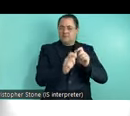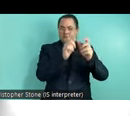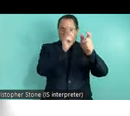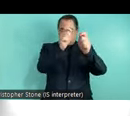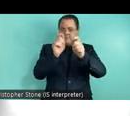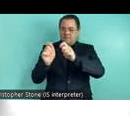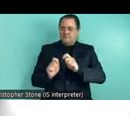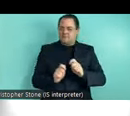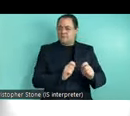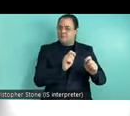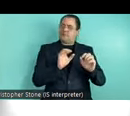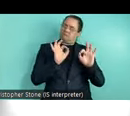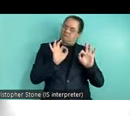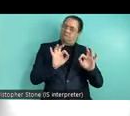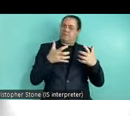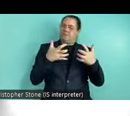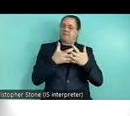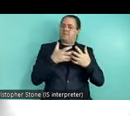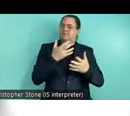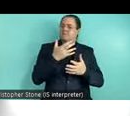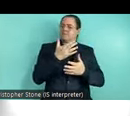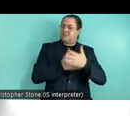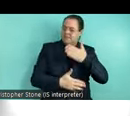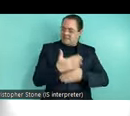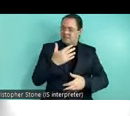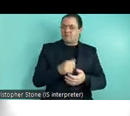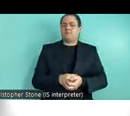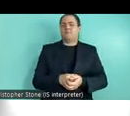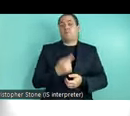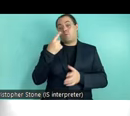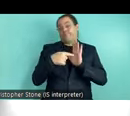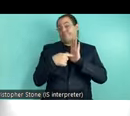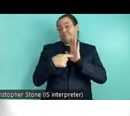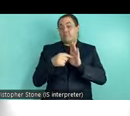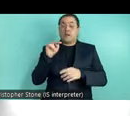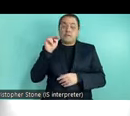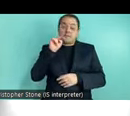Nigeria, for instance, the ground floor of our offices are reserved for essentially the